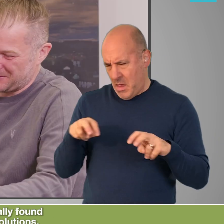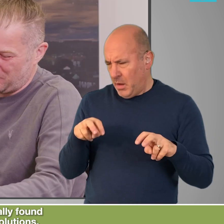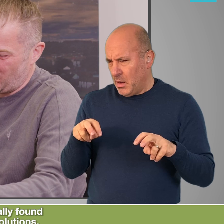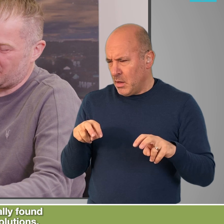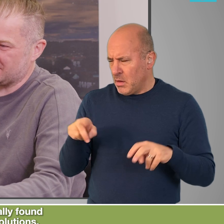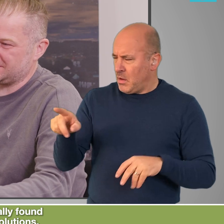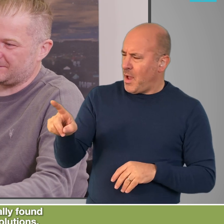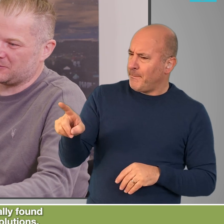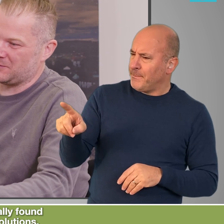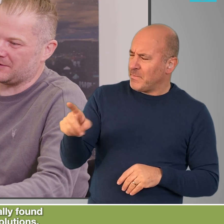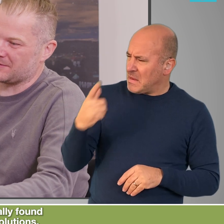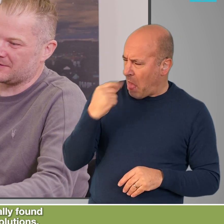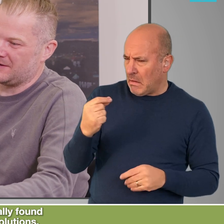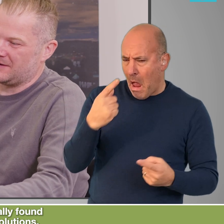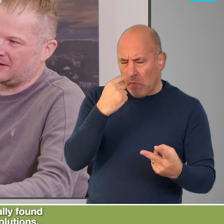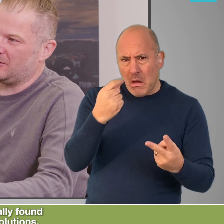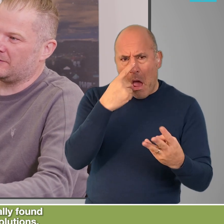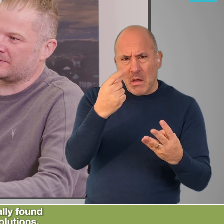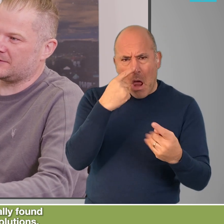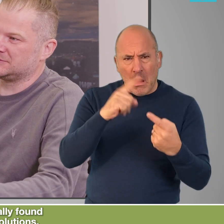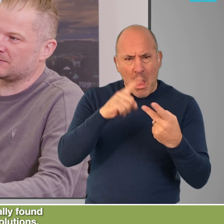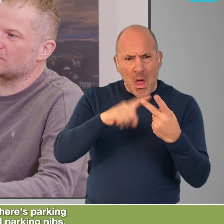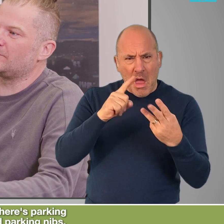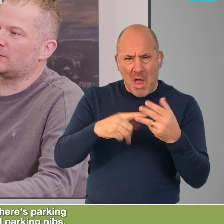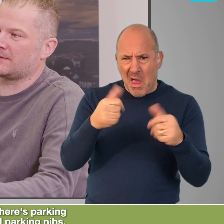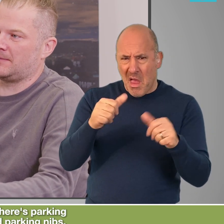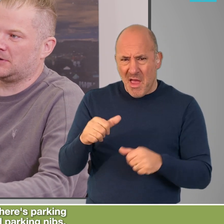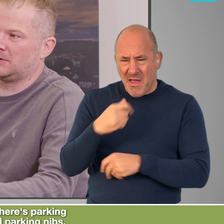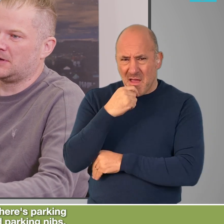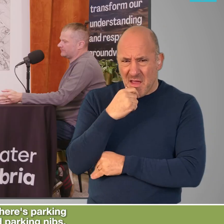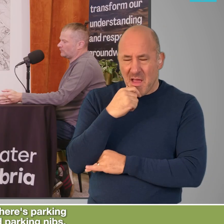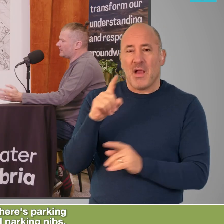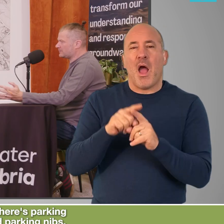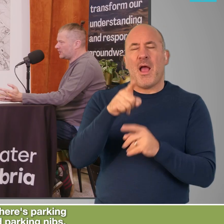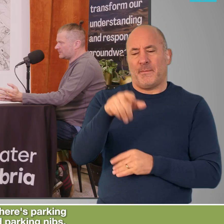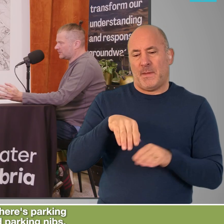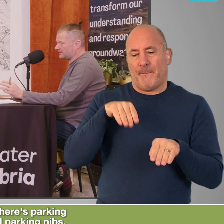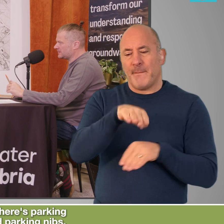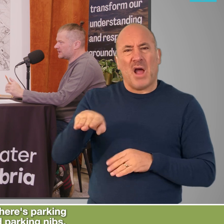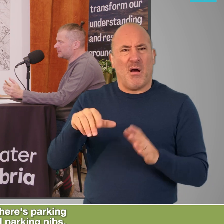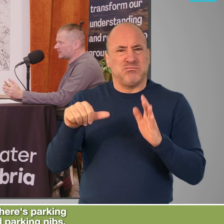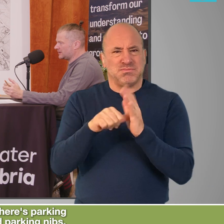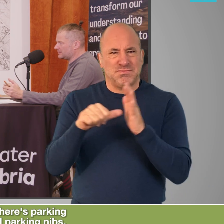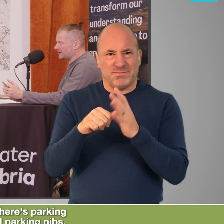But what we actually found was a lot of the solutions, so for example where there's parking problems and you need parking nibs,